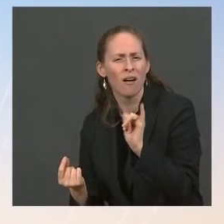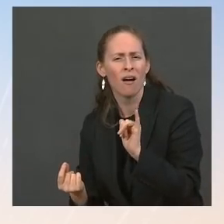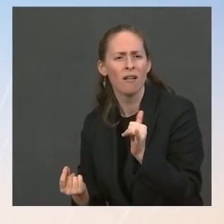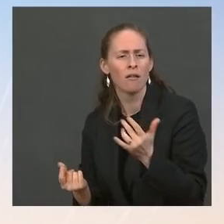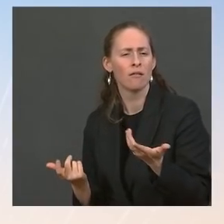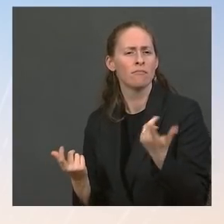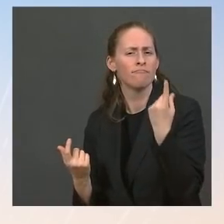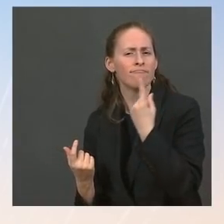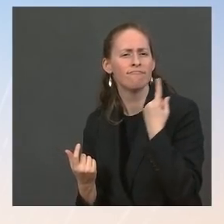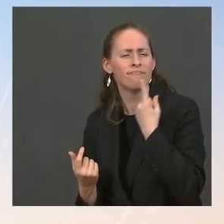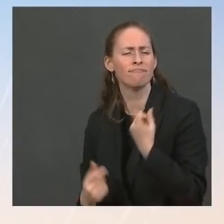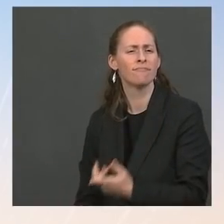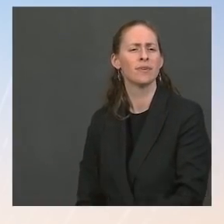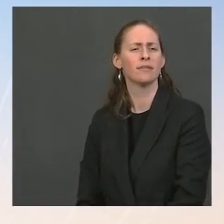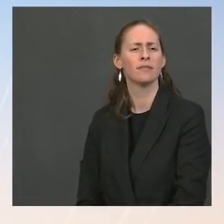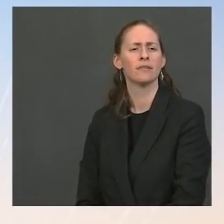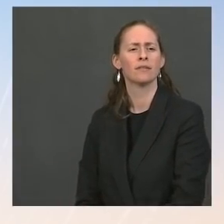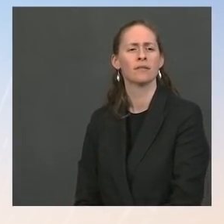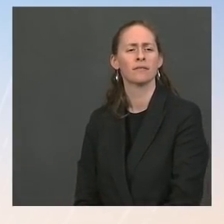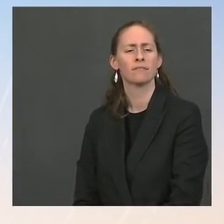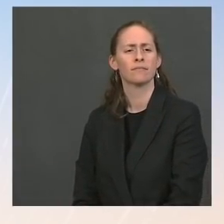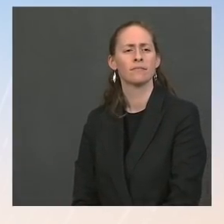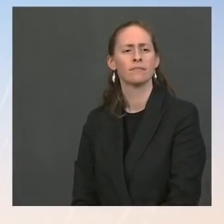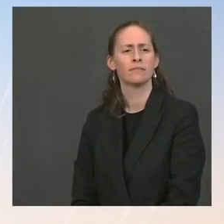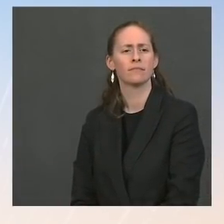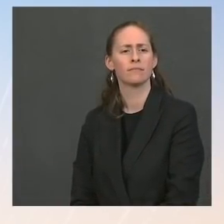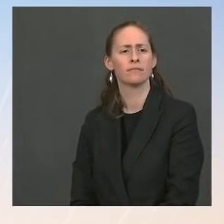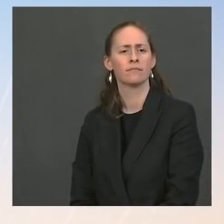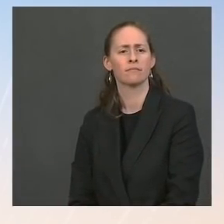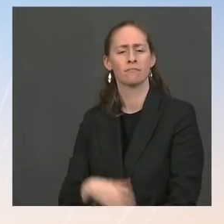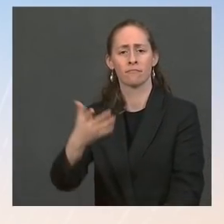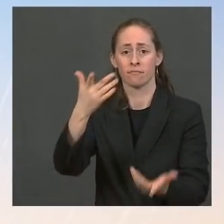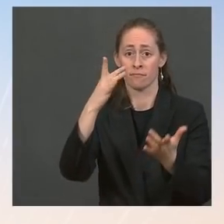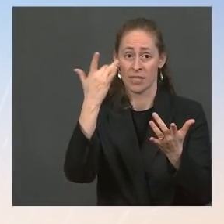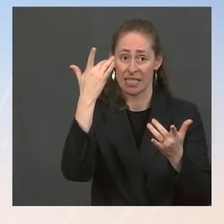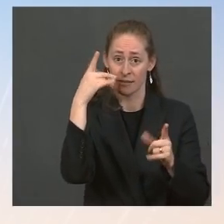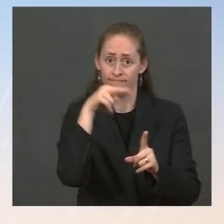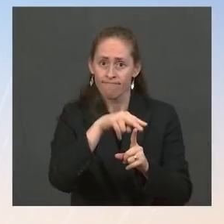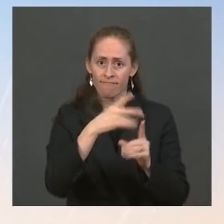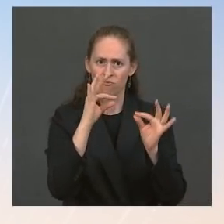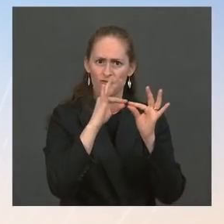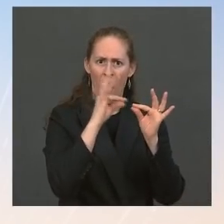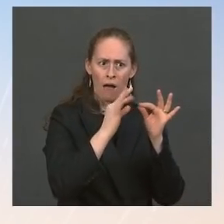of the price increases, or is it purely separate and only along the lines of the China strategy?